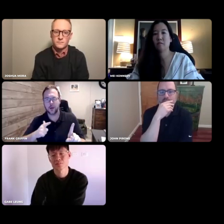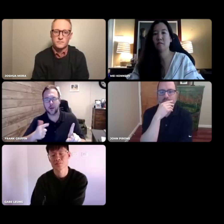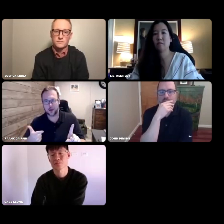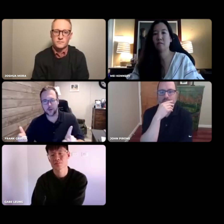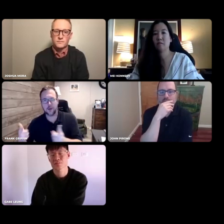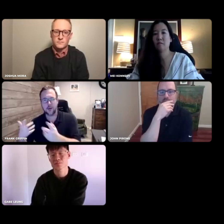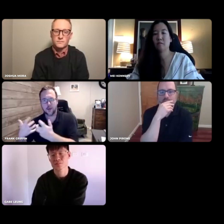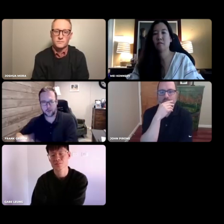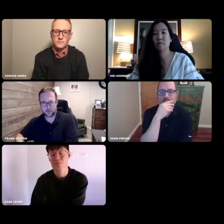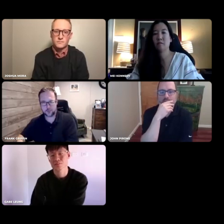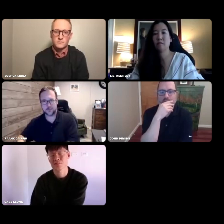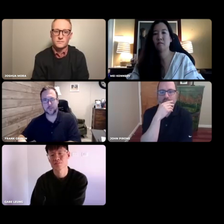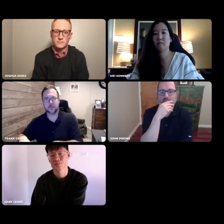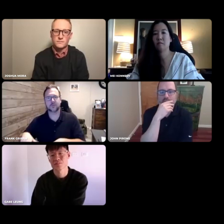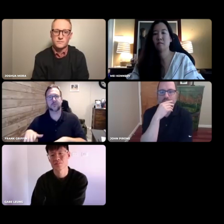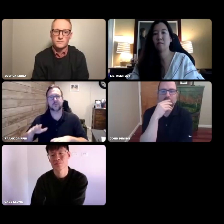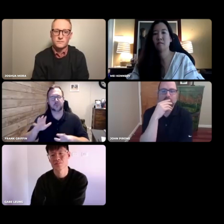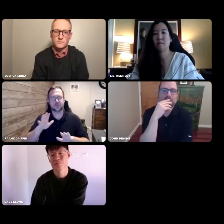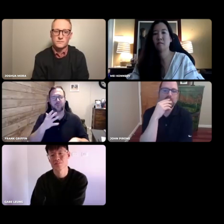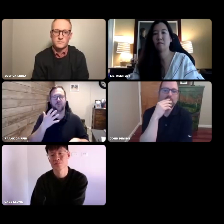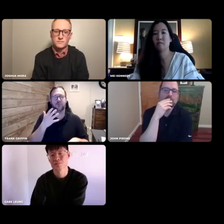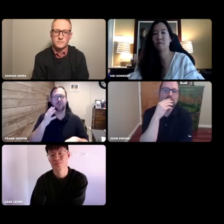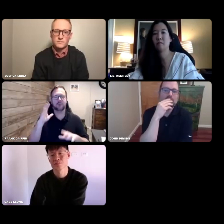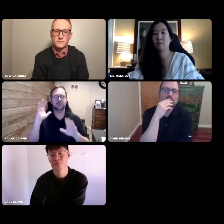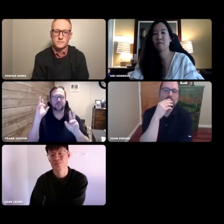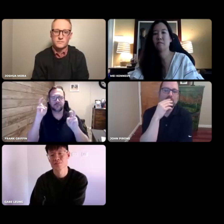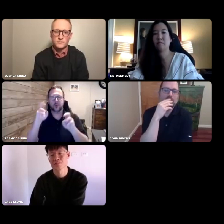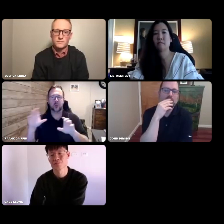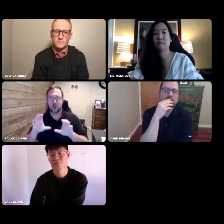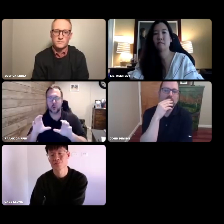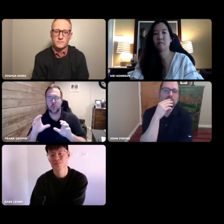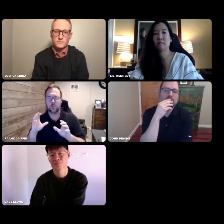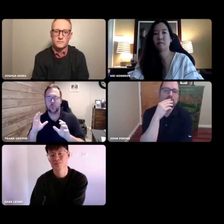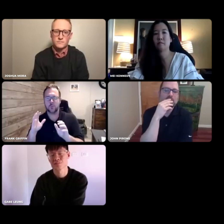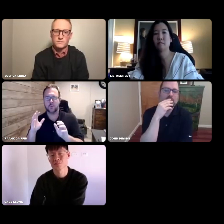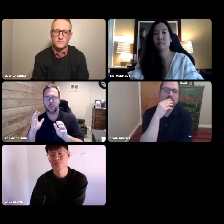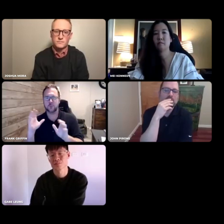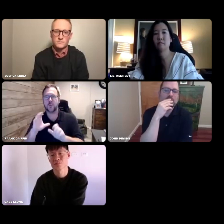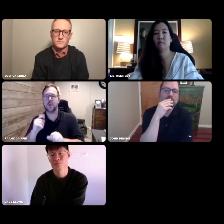Then, there will be time for everything else to work its way out.